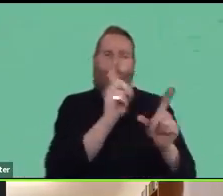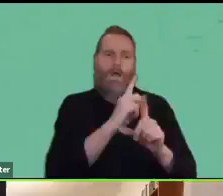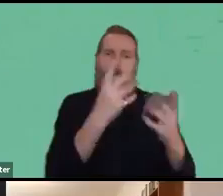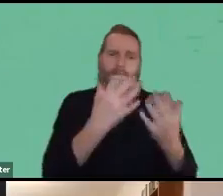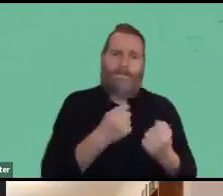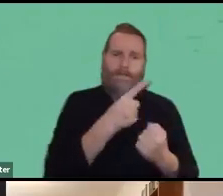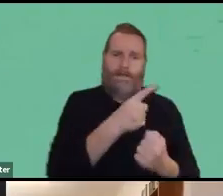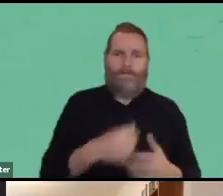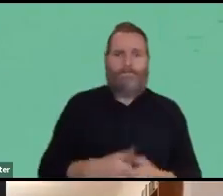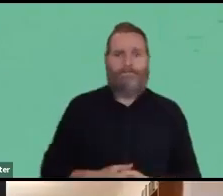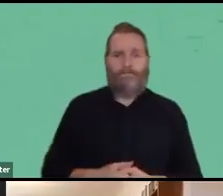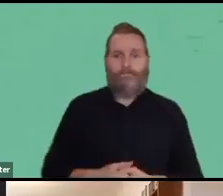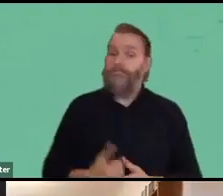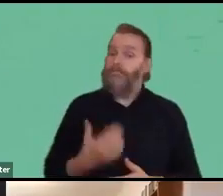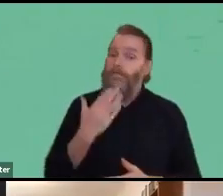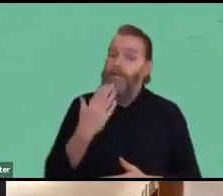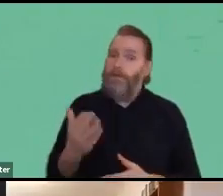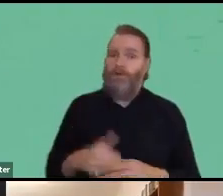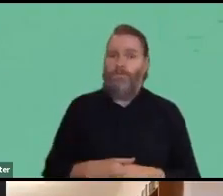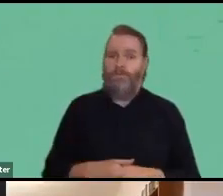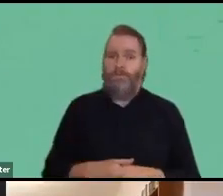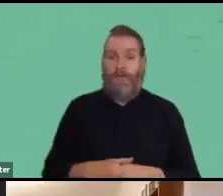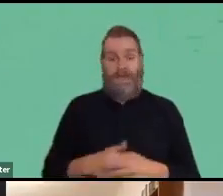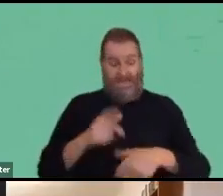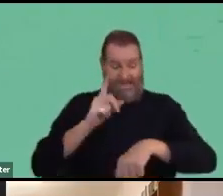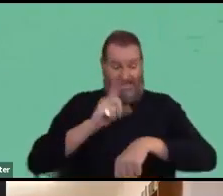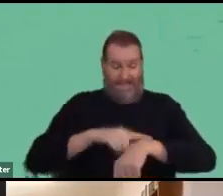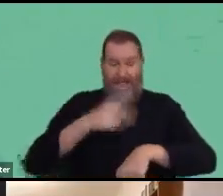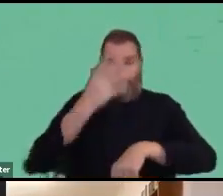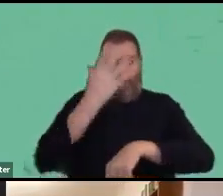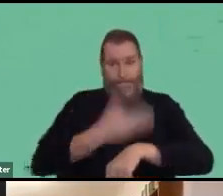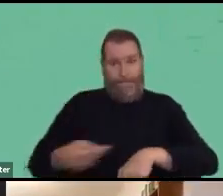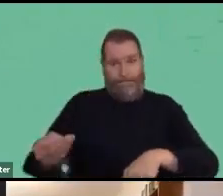okay thanks Mark look we have run out of time and I recognise that there are still